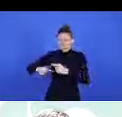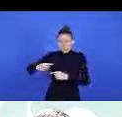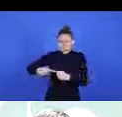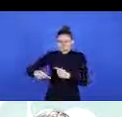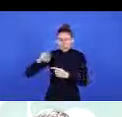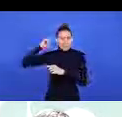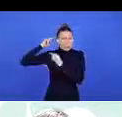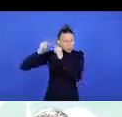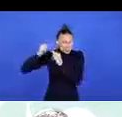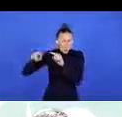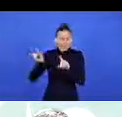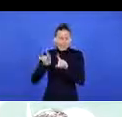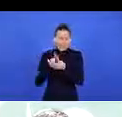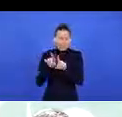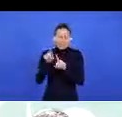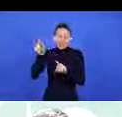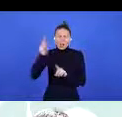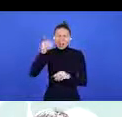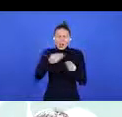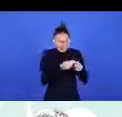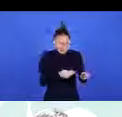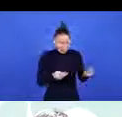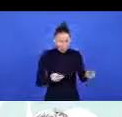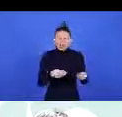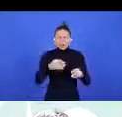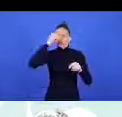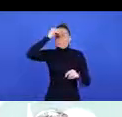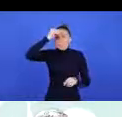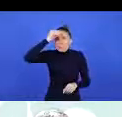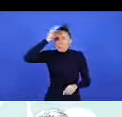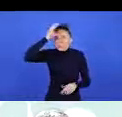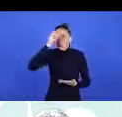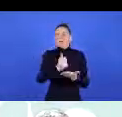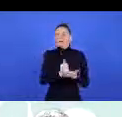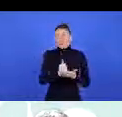cochlear implants in listening exercises. Know each